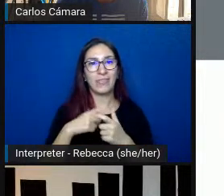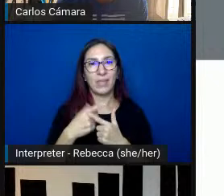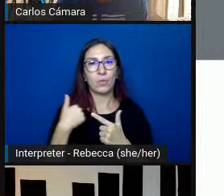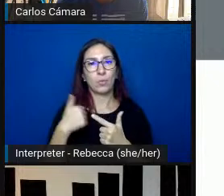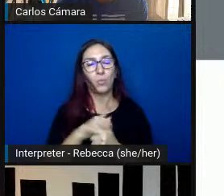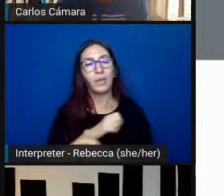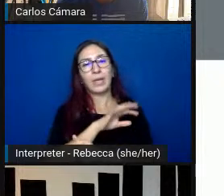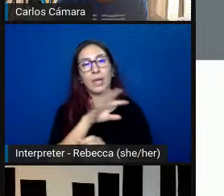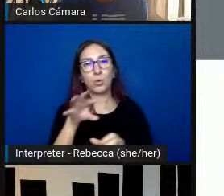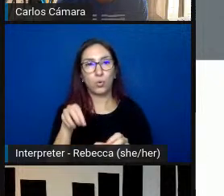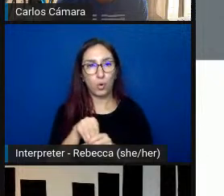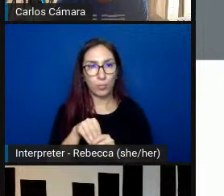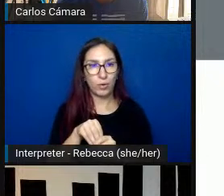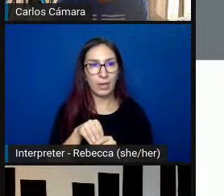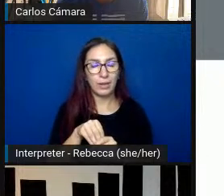that we removed